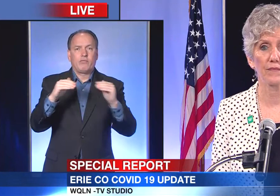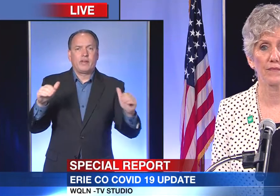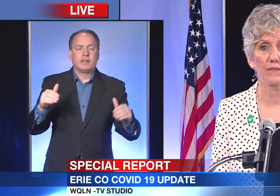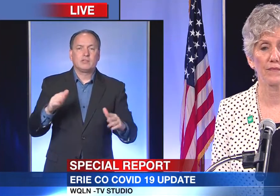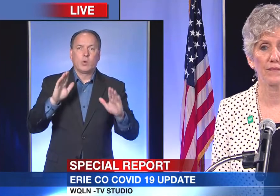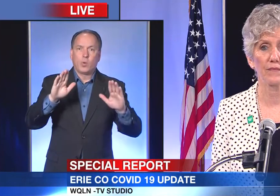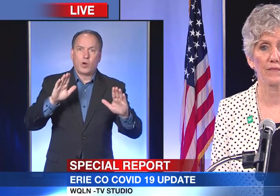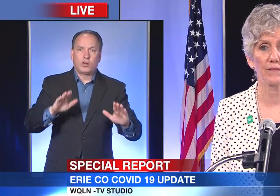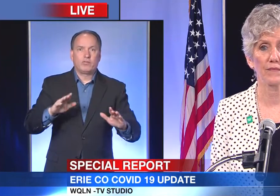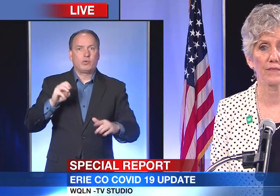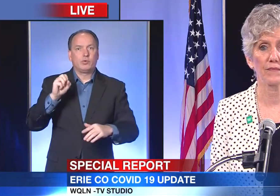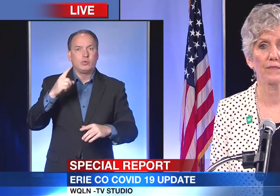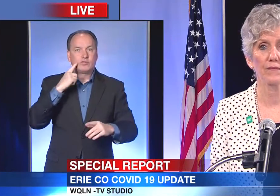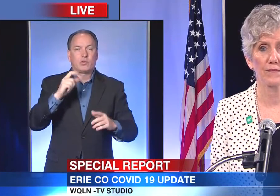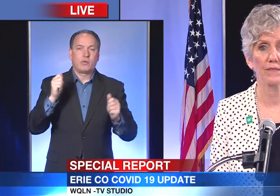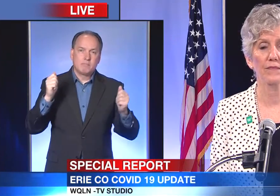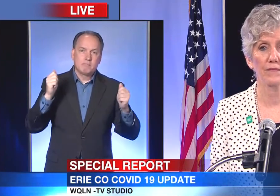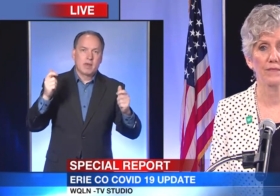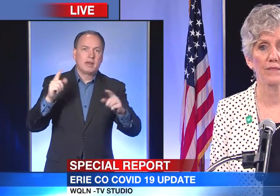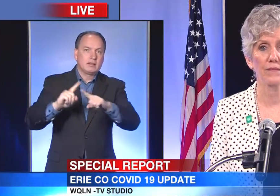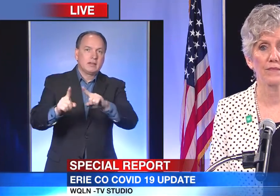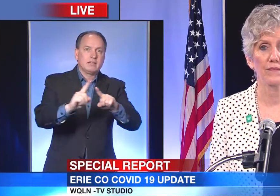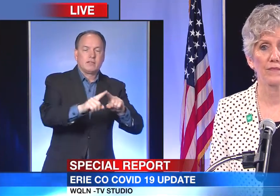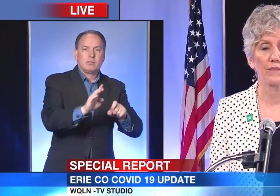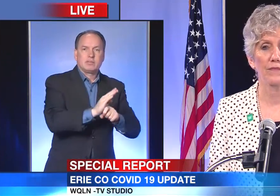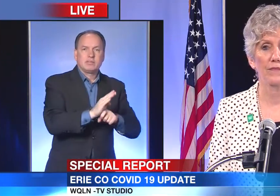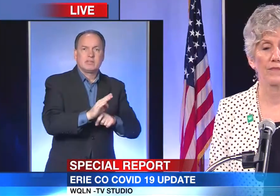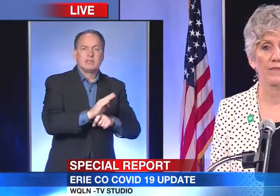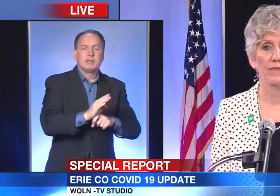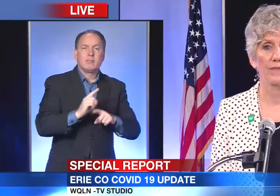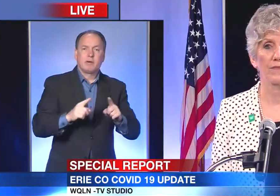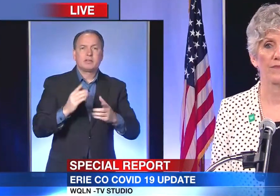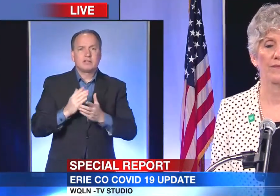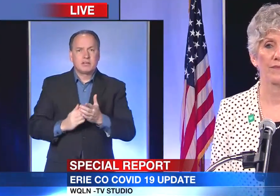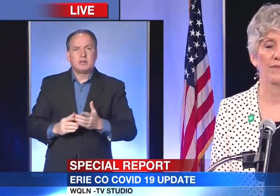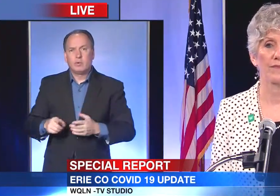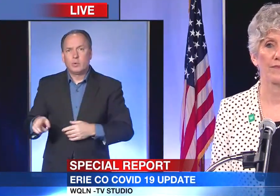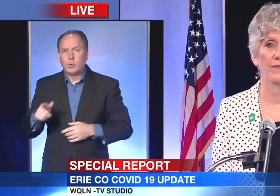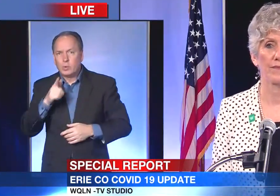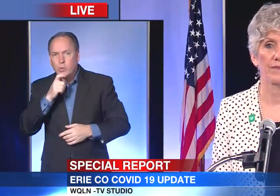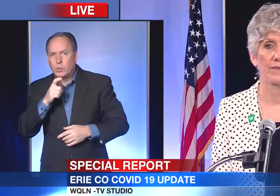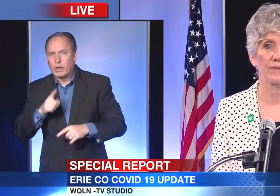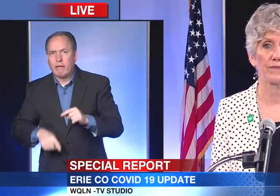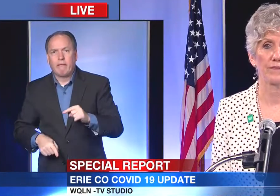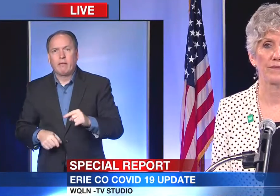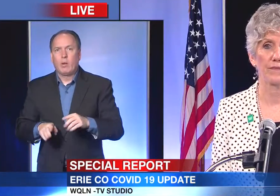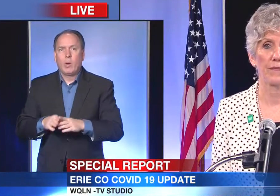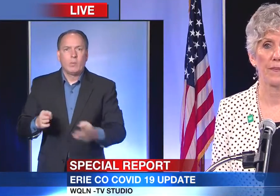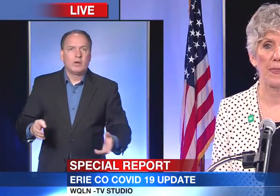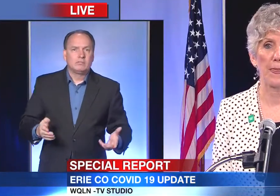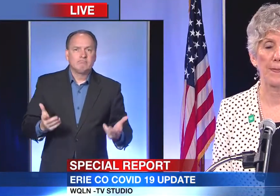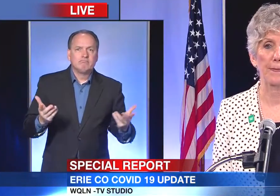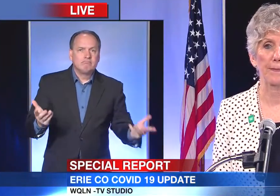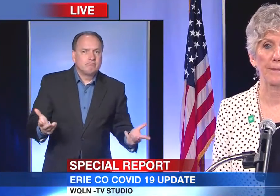START WITH ERIE NEWS NOW. GOOD AFTERNOON. A QUESTION ON MOVING TO THIS YELLOW PHASE. WONDERFUL NEWS FOR AN AWFUL LOT OF BUSINESSES.